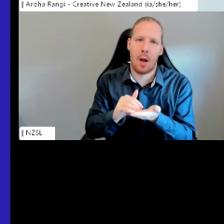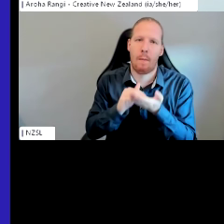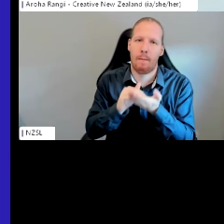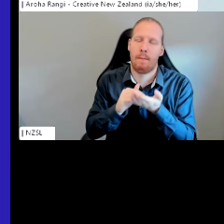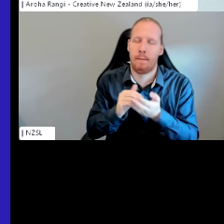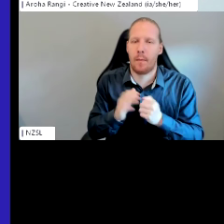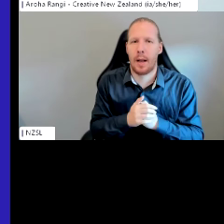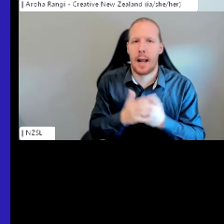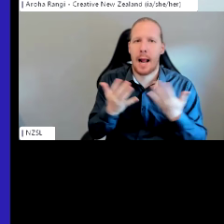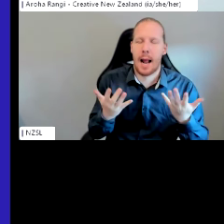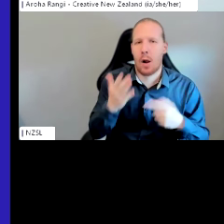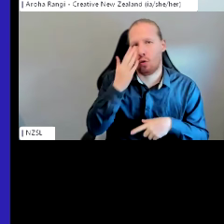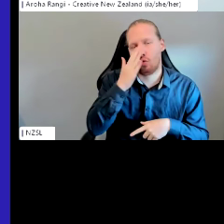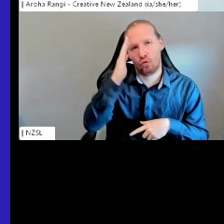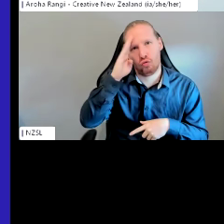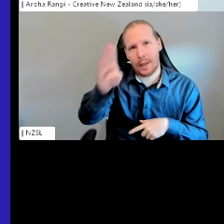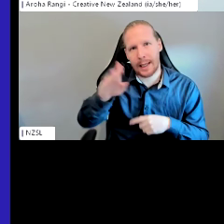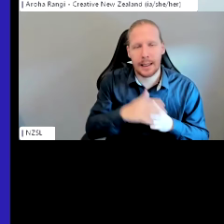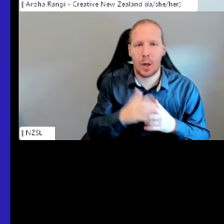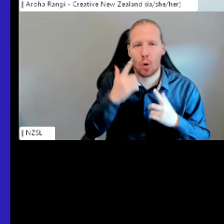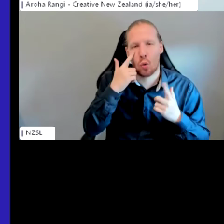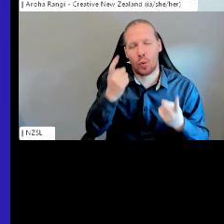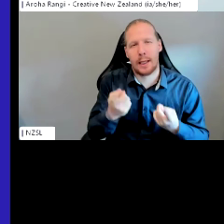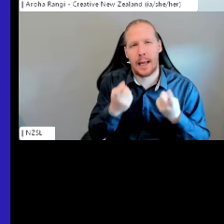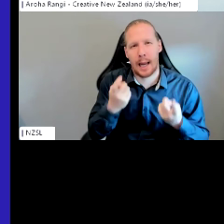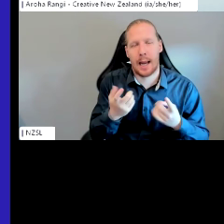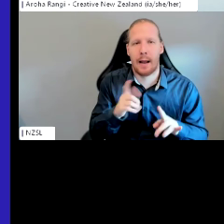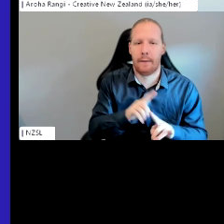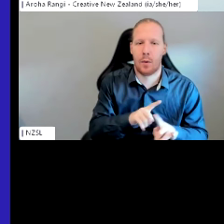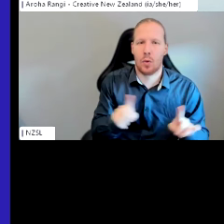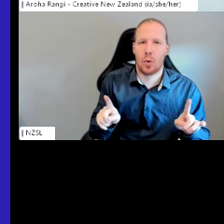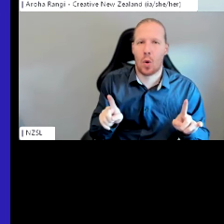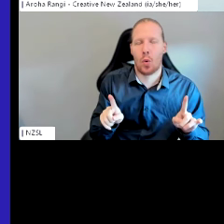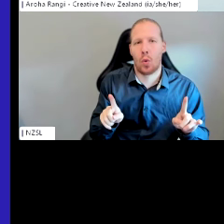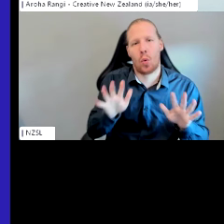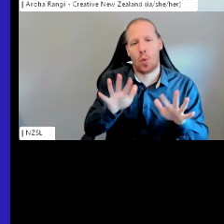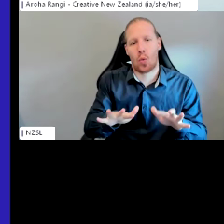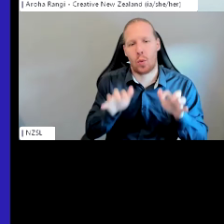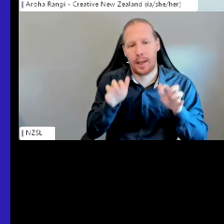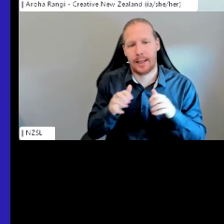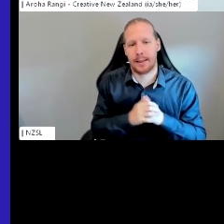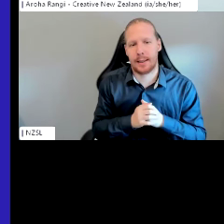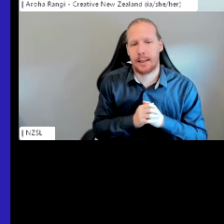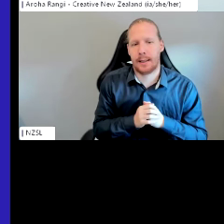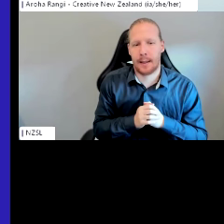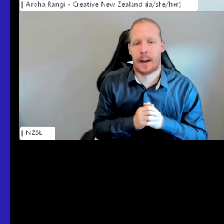they're greeted um and looked after and and the kind of sense of care and of um is is absolutely